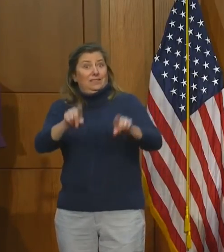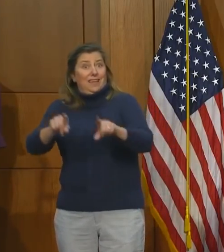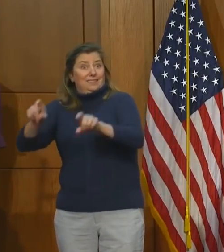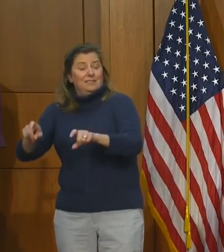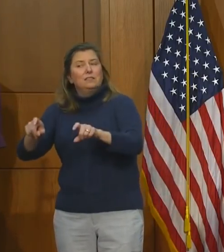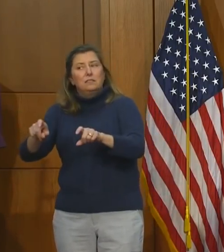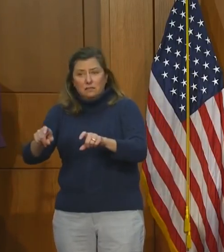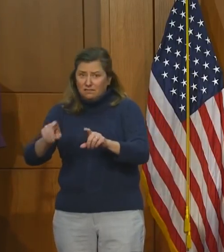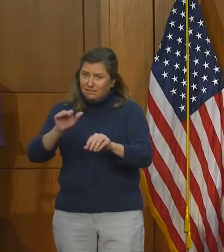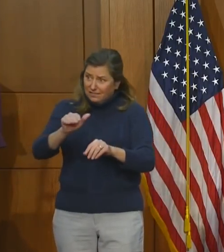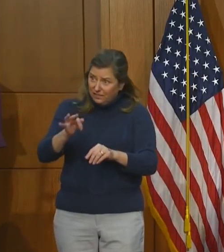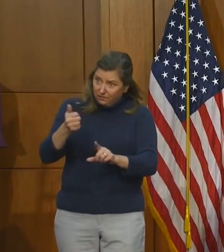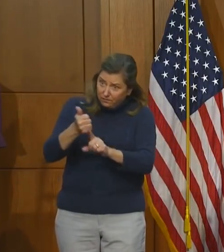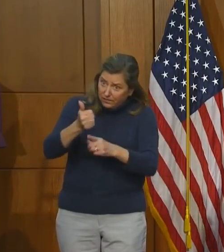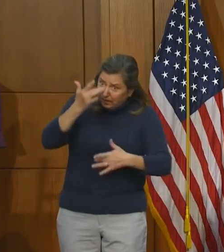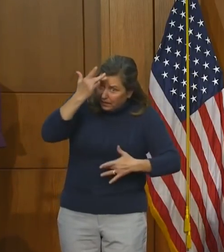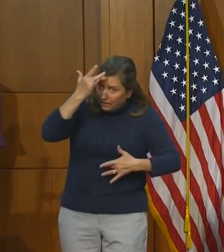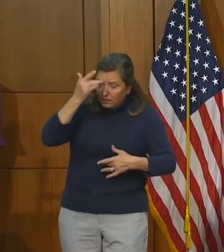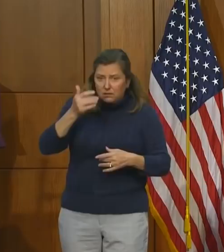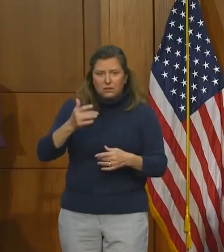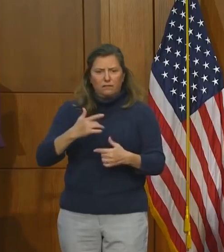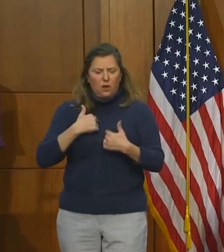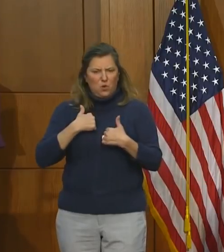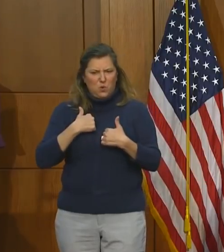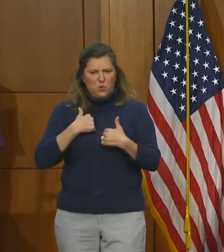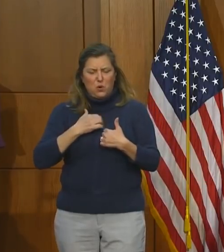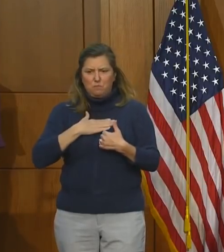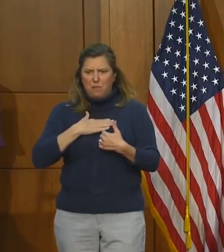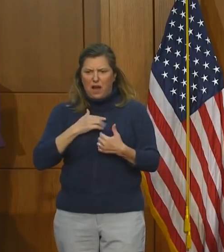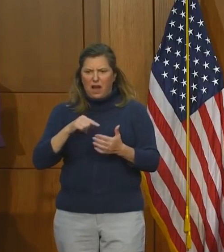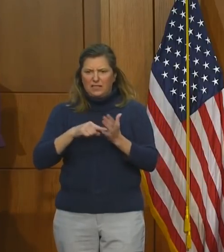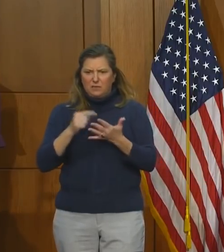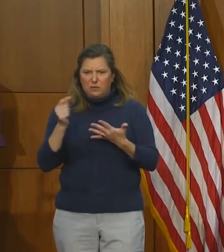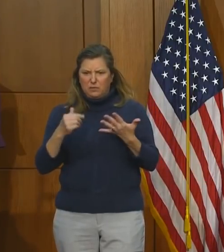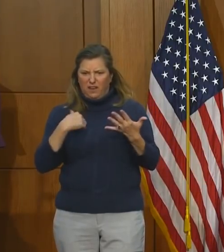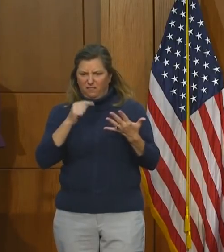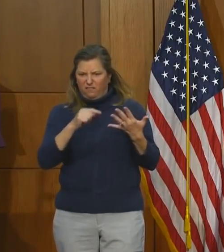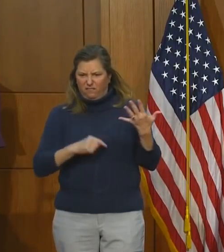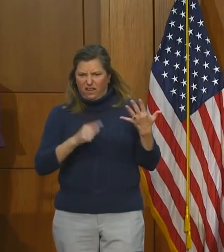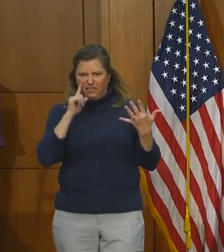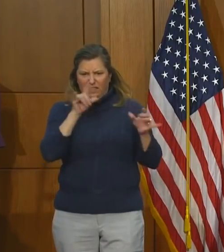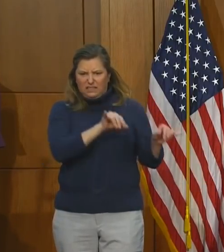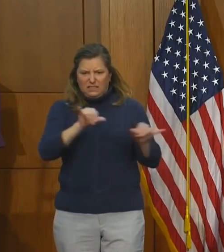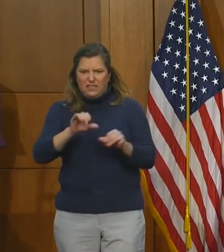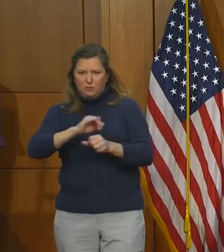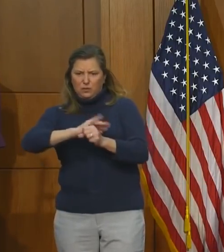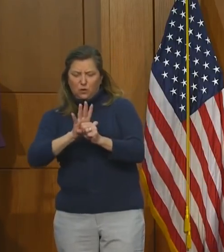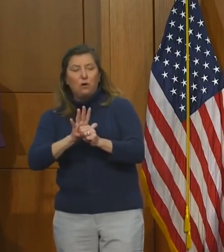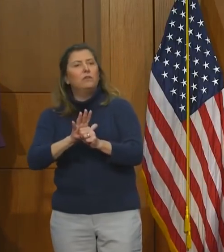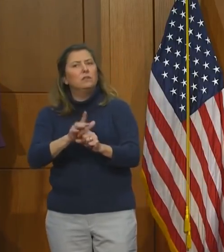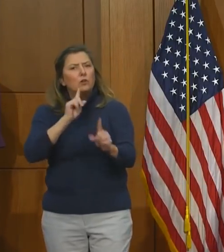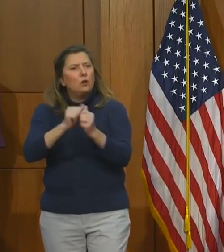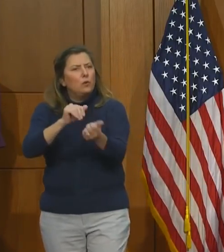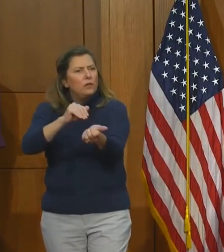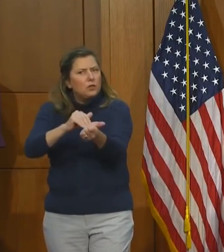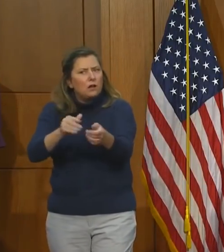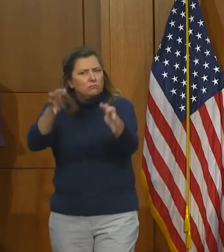GO UNTREATED. AND AS WE TALK ABOUT RAMPING UP TESTING I ALSO WANT TO REMIND REGION INTO THAT IF YOU ARE ILL ARE YOU HAVE